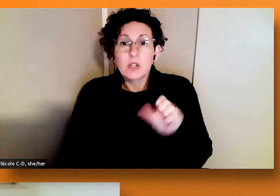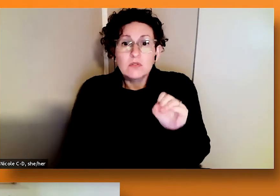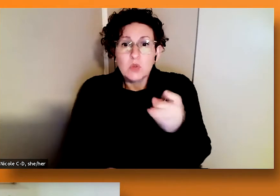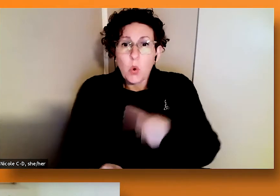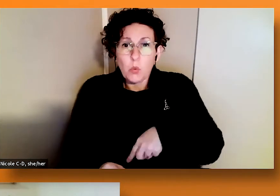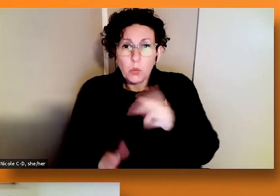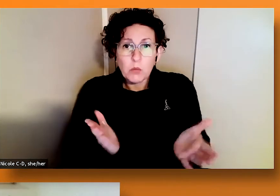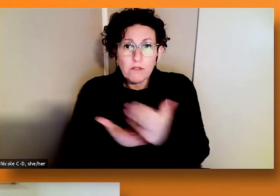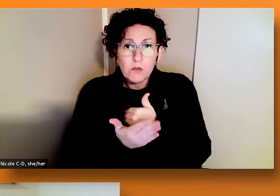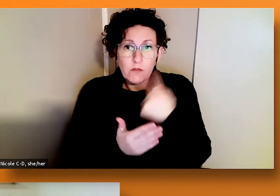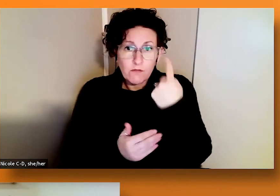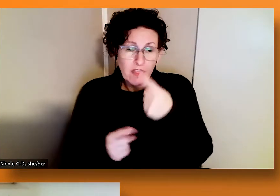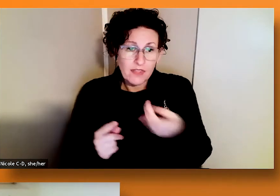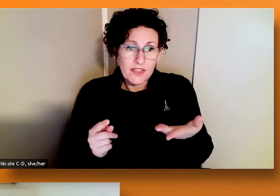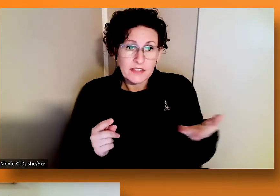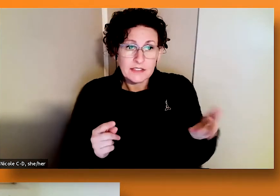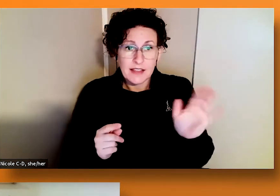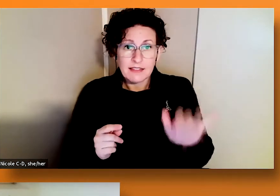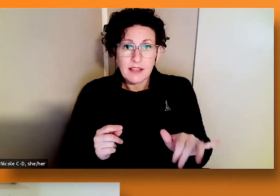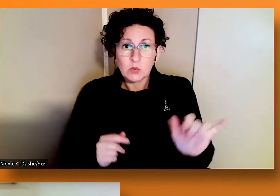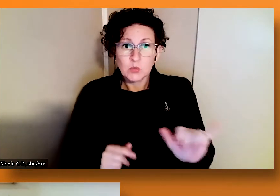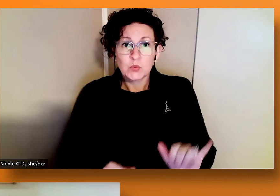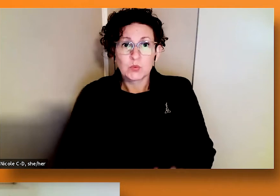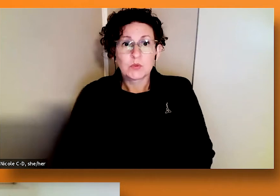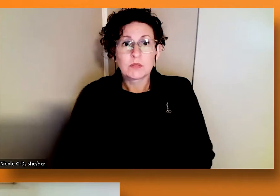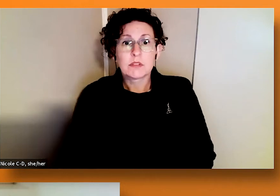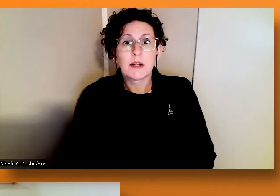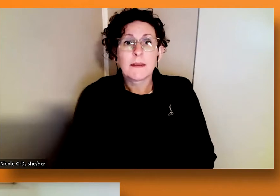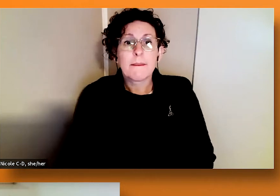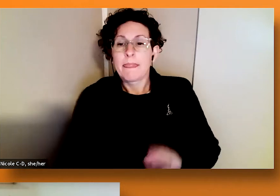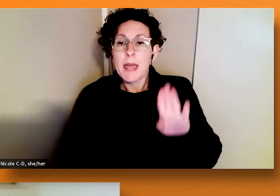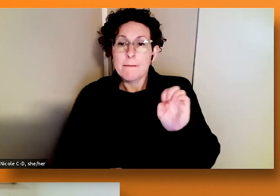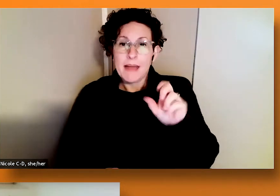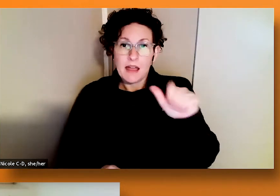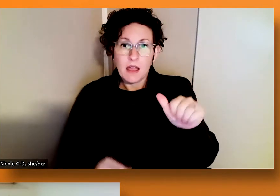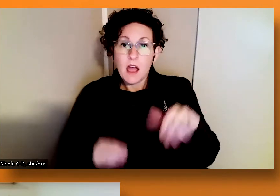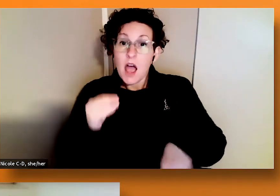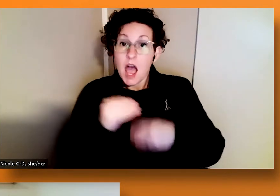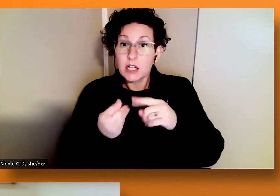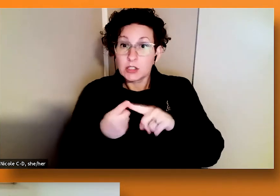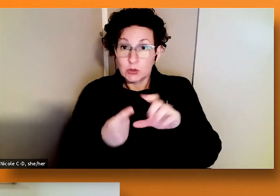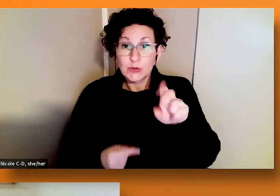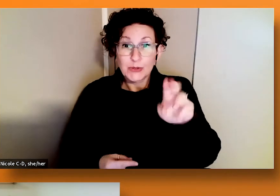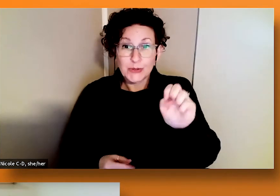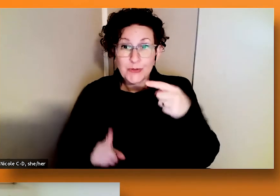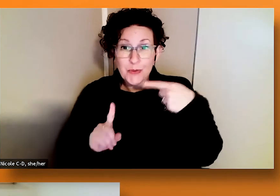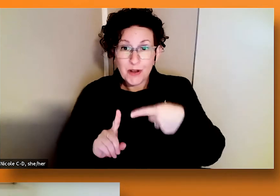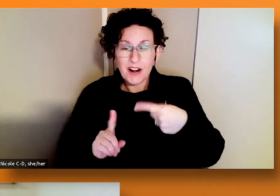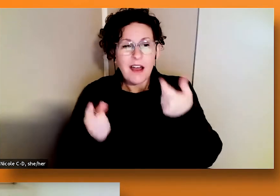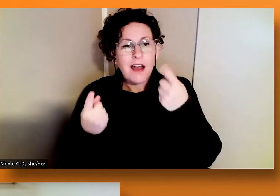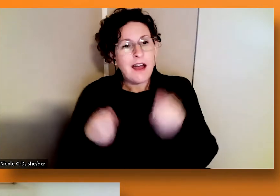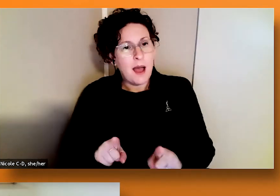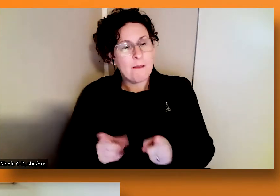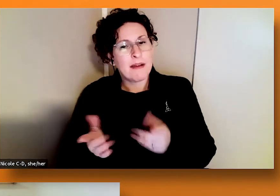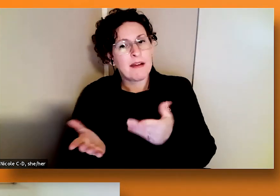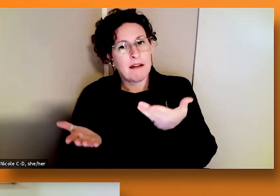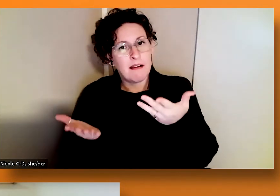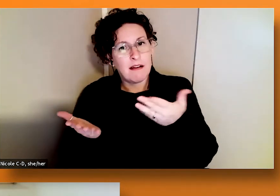So those are things we look for also. Yeah, adding to Sue's point, that happens a lot with subawards